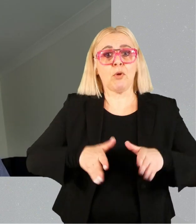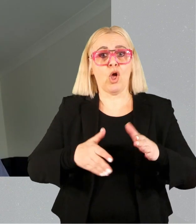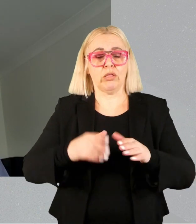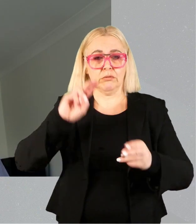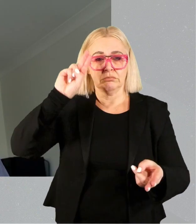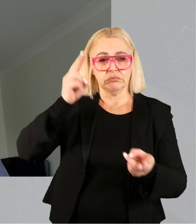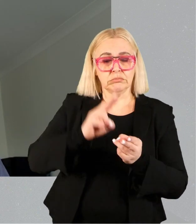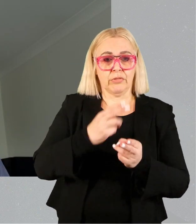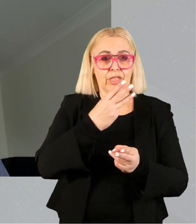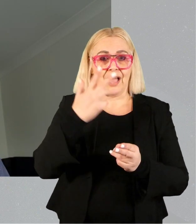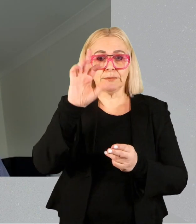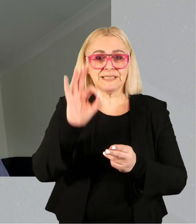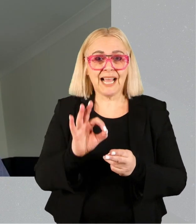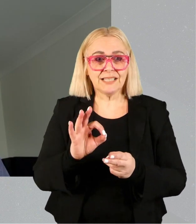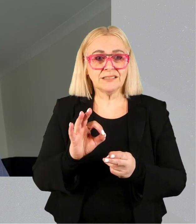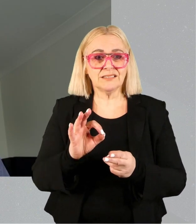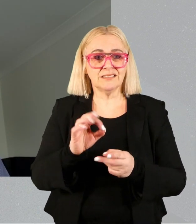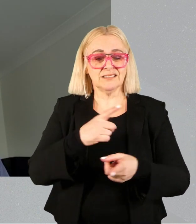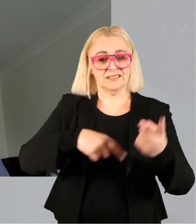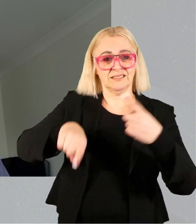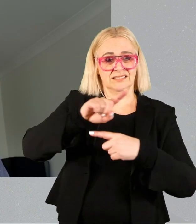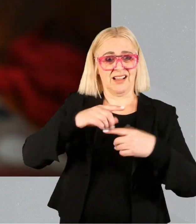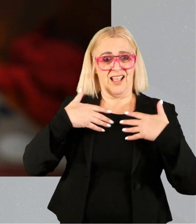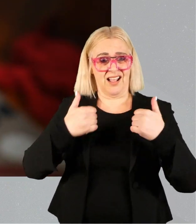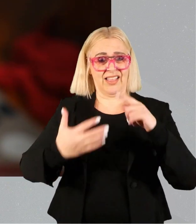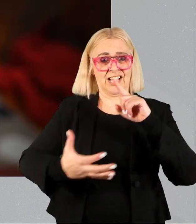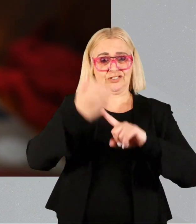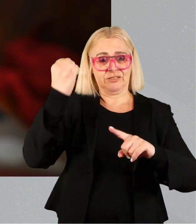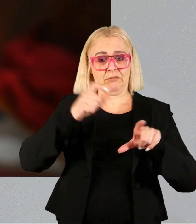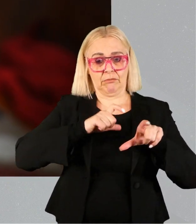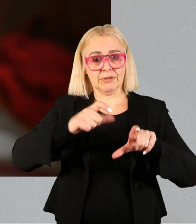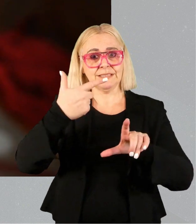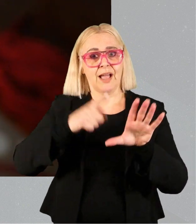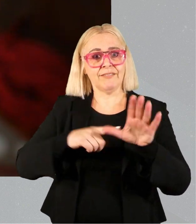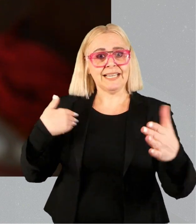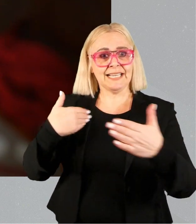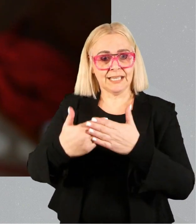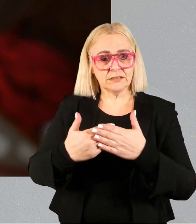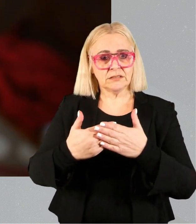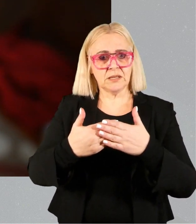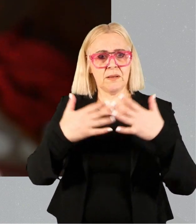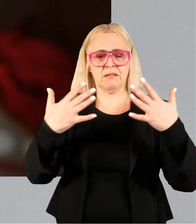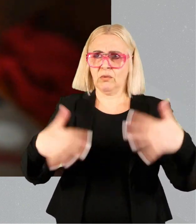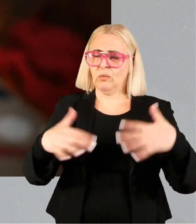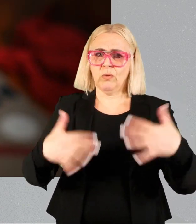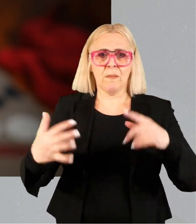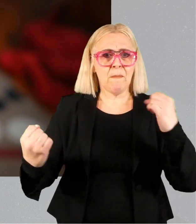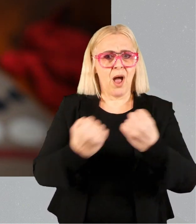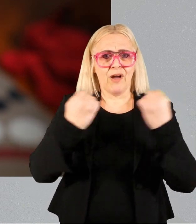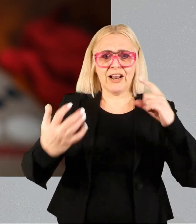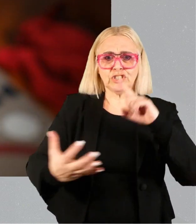preterm births by 38%. Those health gains have continued in the last seven years.